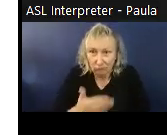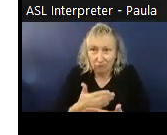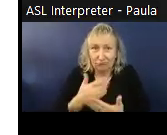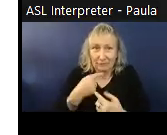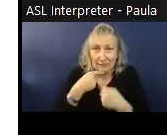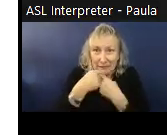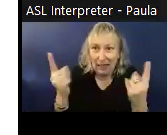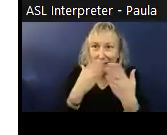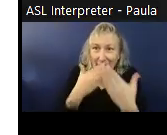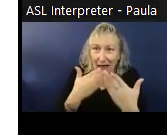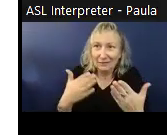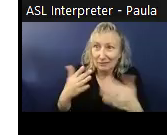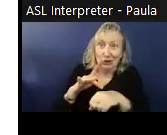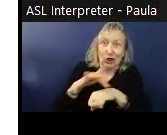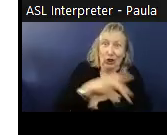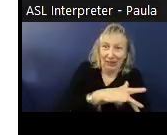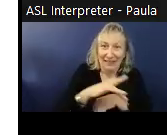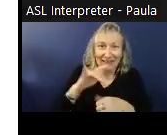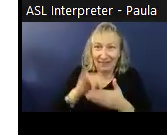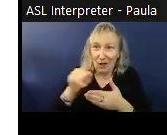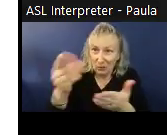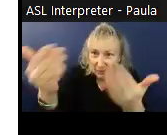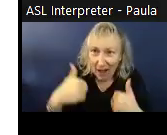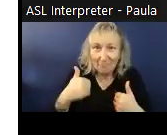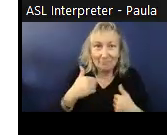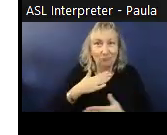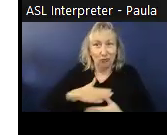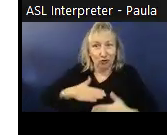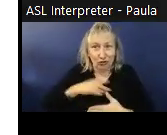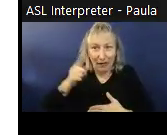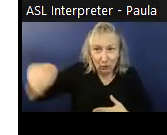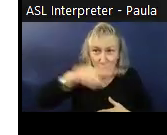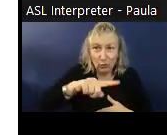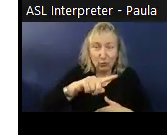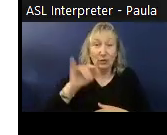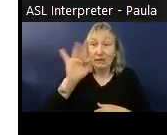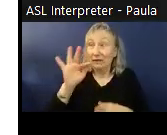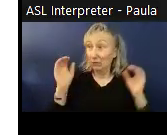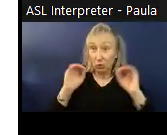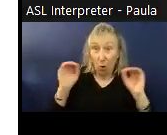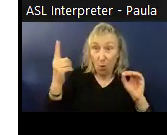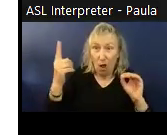And if there are no questions about the purpose of why we're here, we will get started.